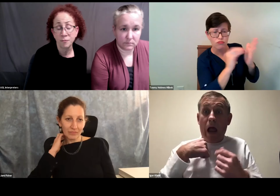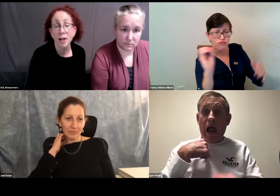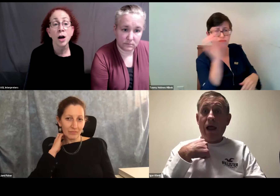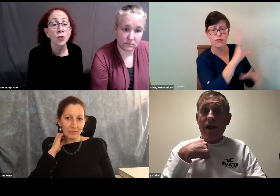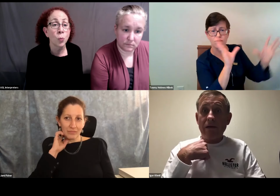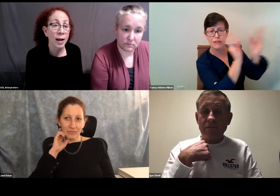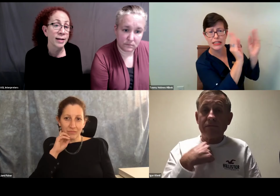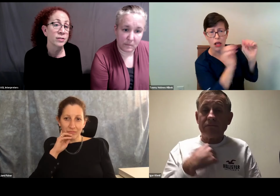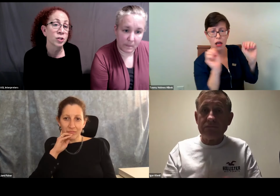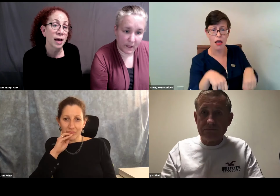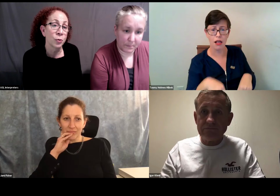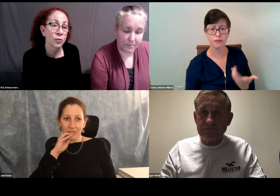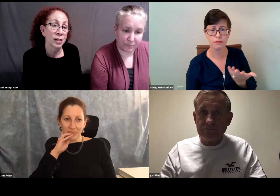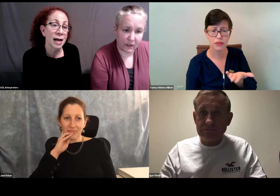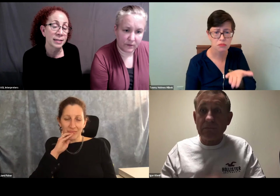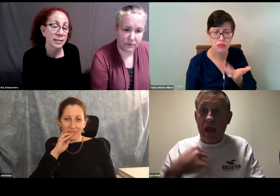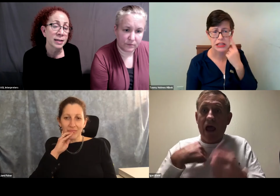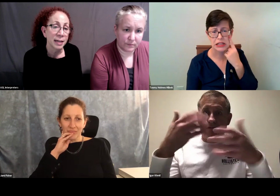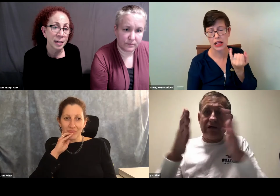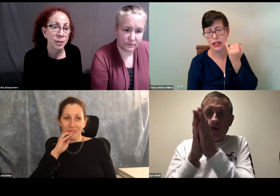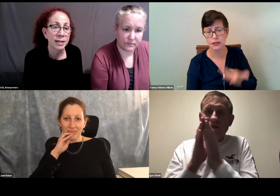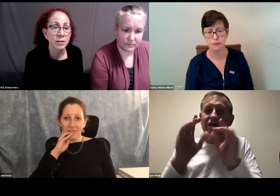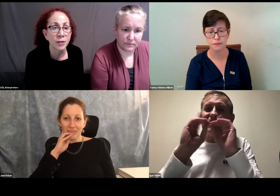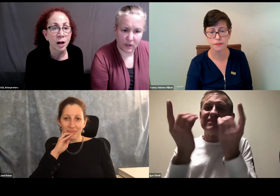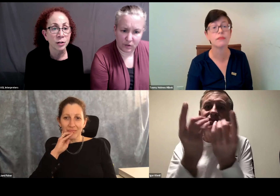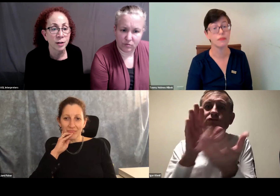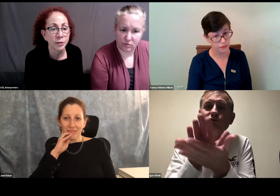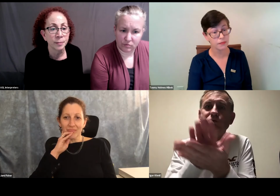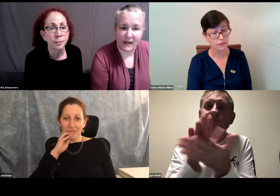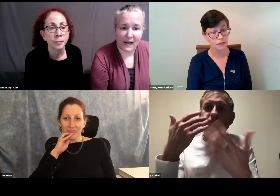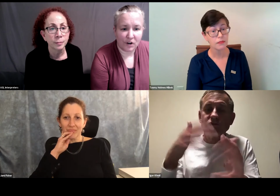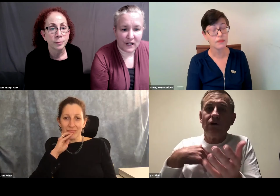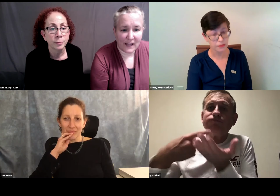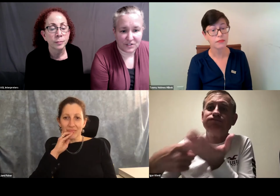find other ways to get those classes in place on their college level right, I already asked